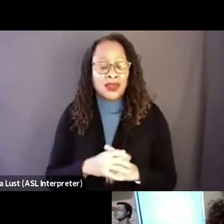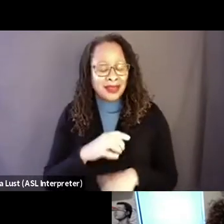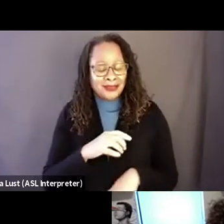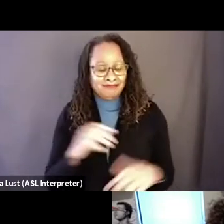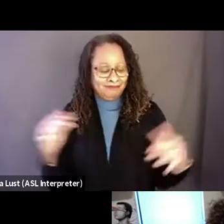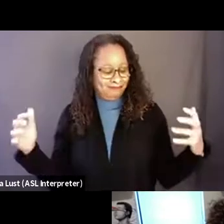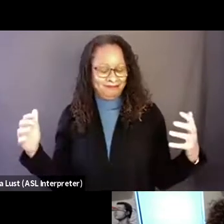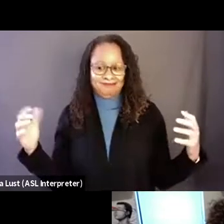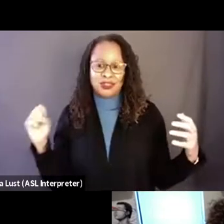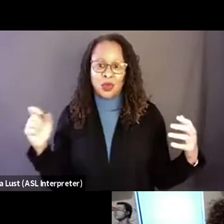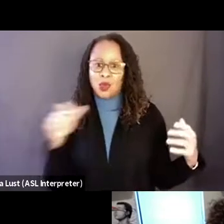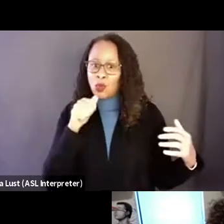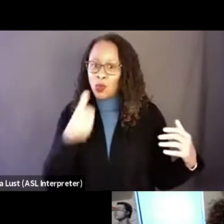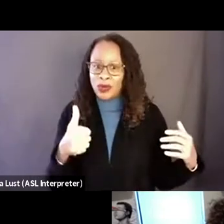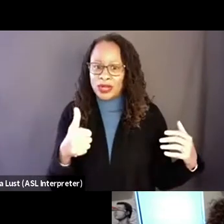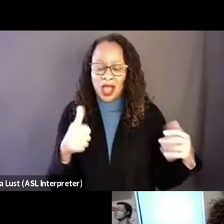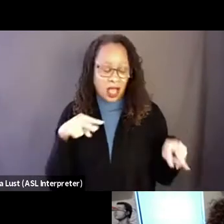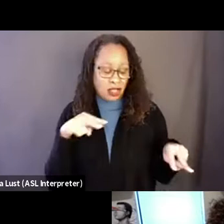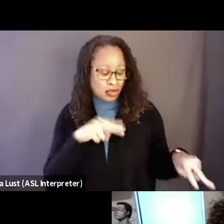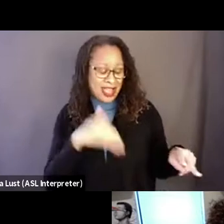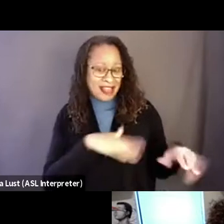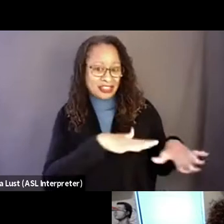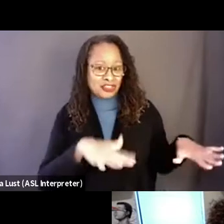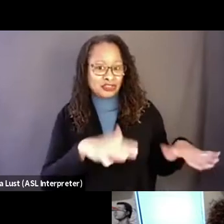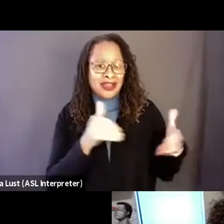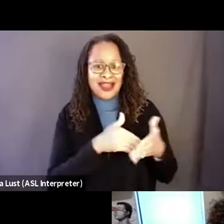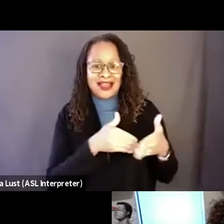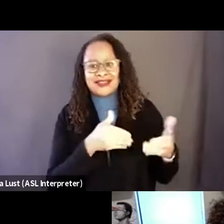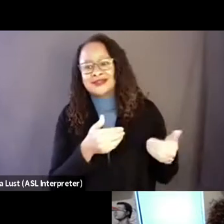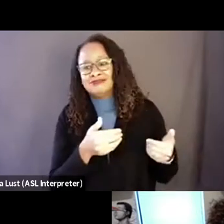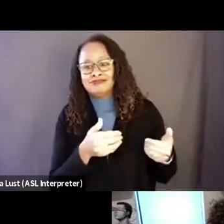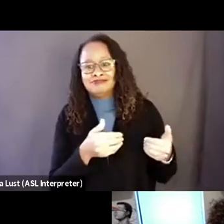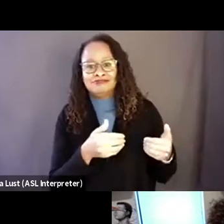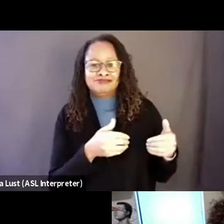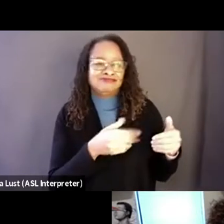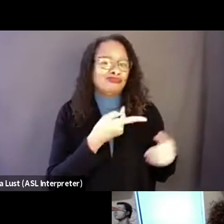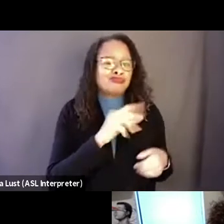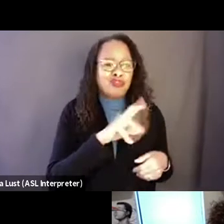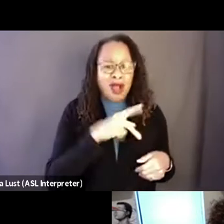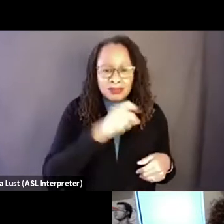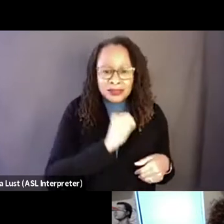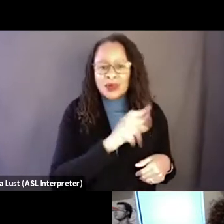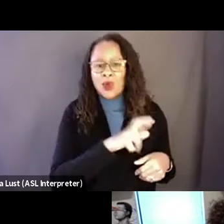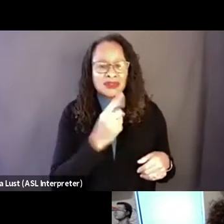so that we weren't treating the children as just kind of like props or something in the background.